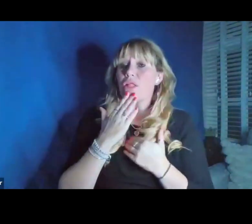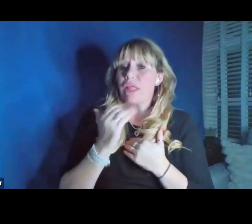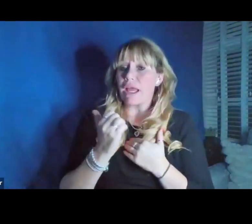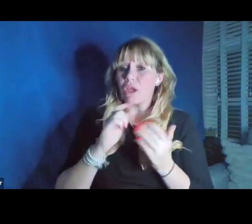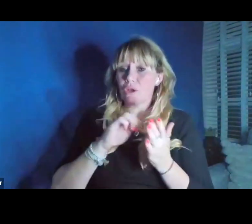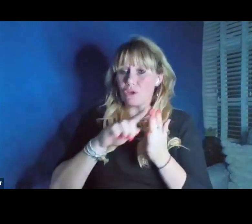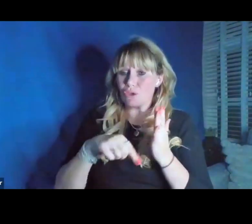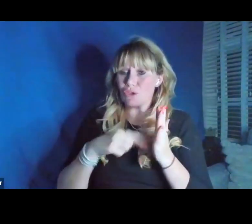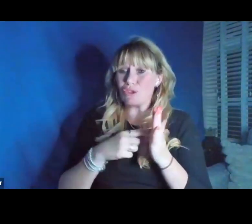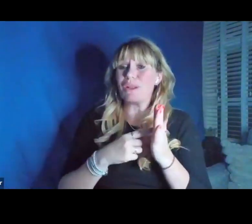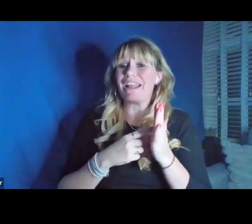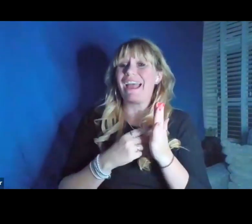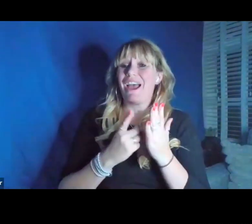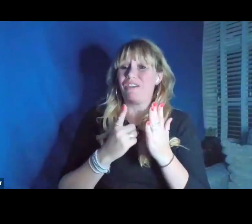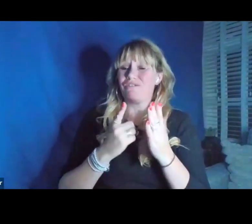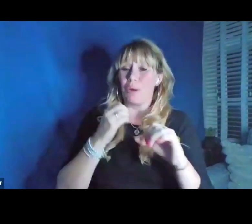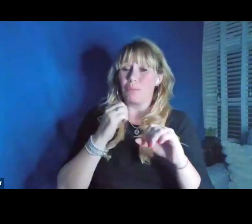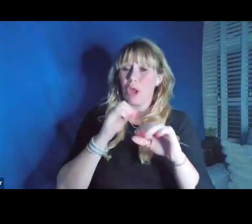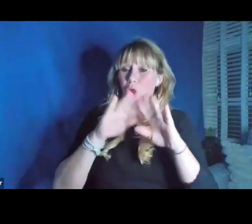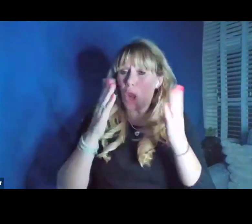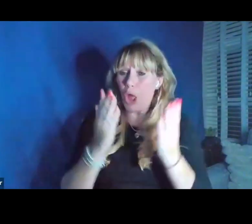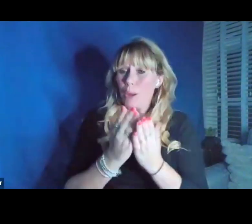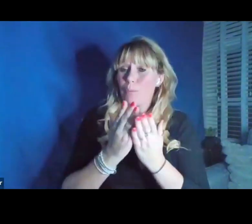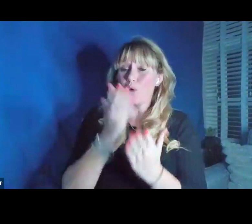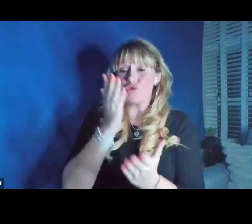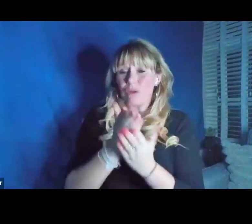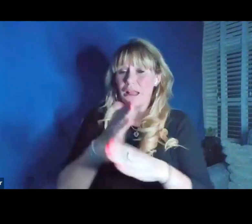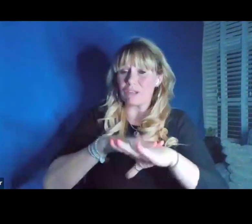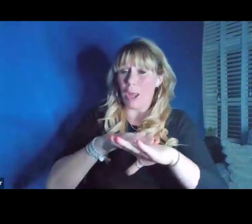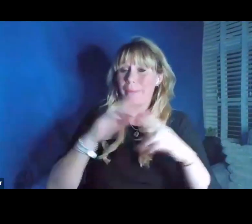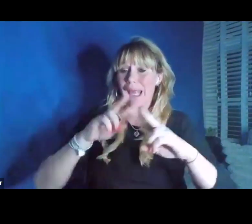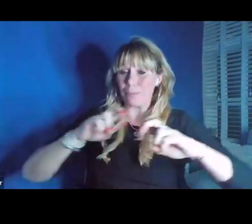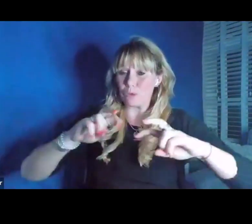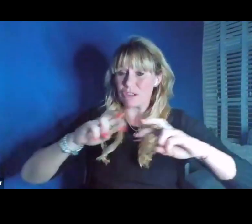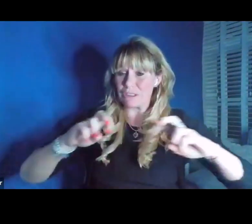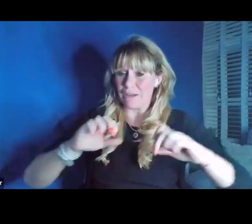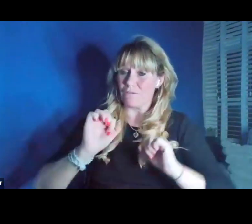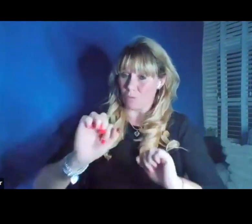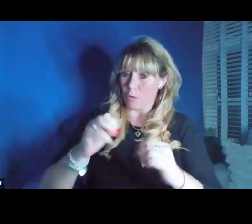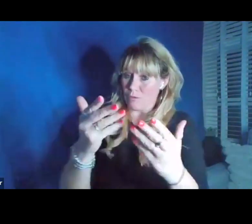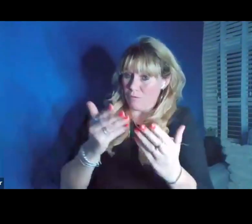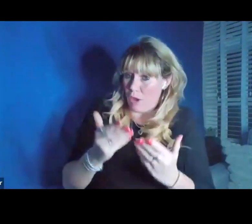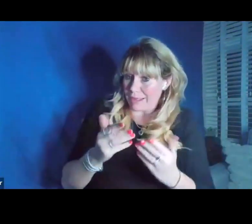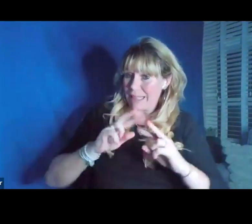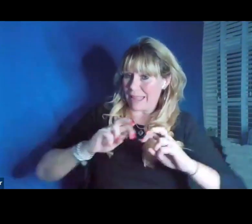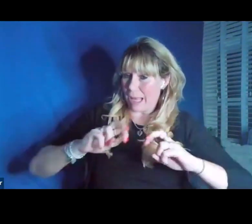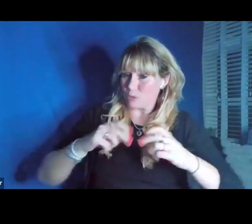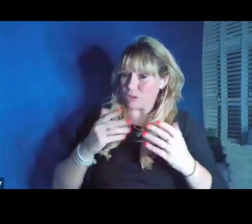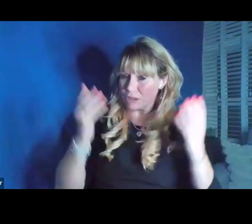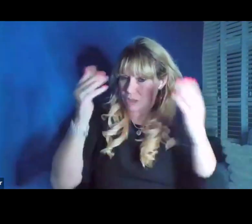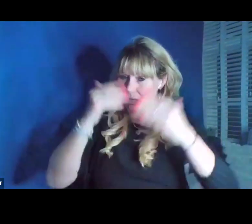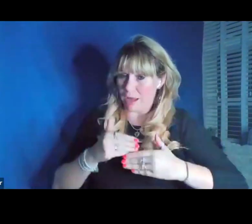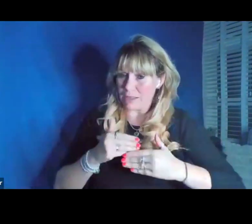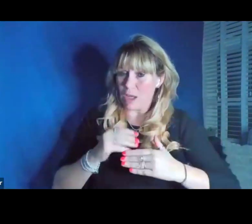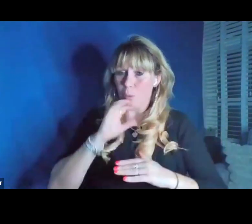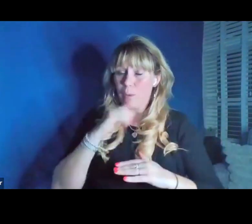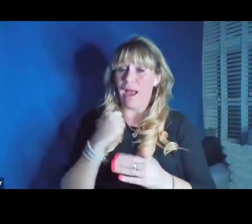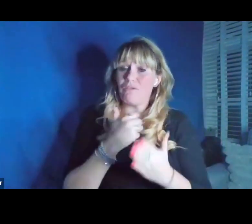Realtime Captioning for providing the captions tonight. We have our regular British Sign Language interpreter